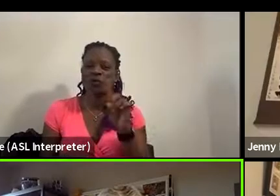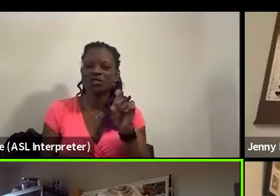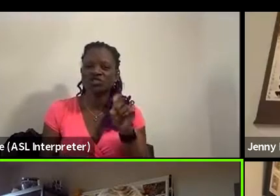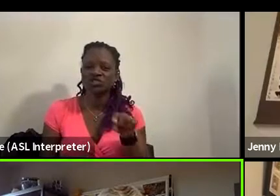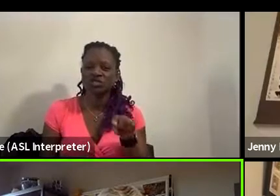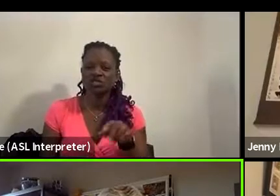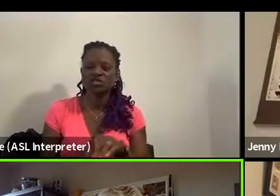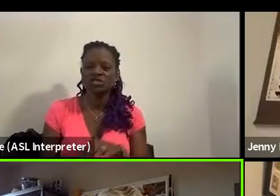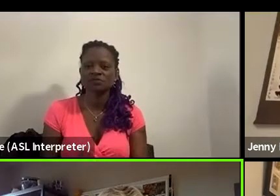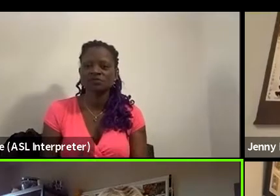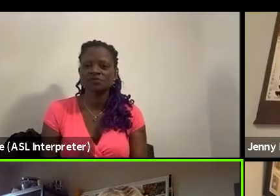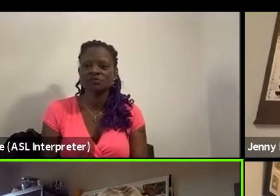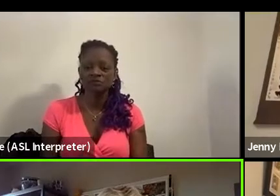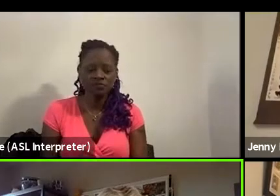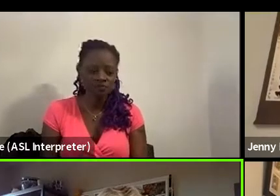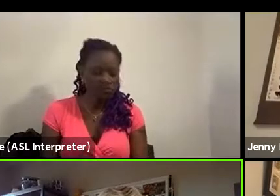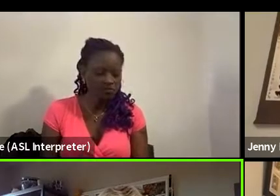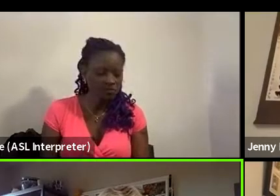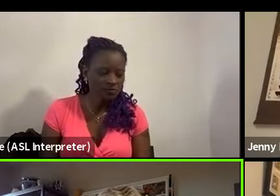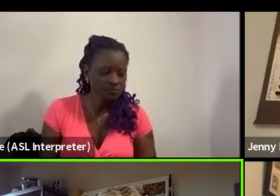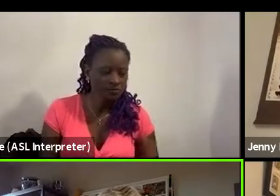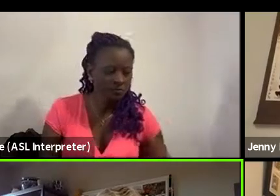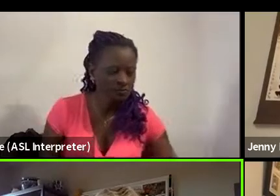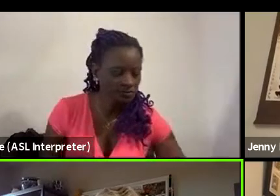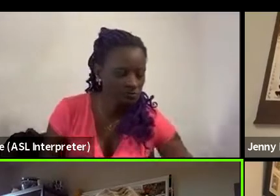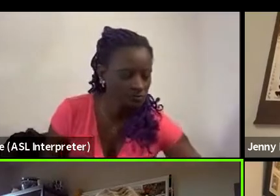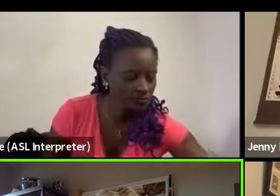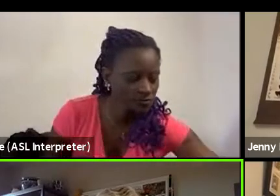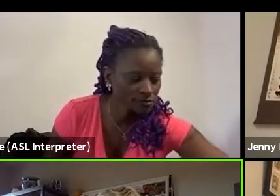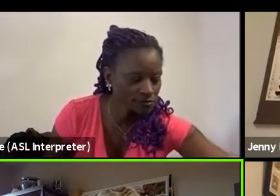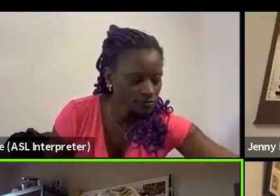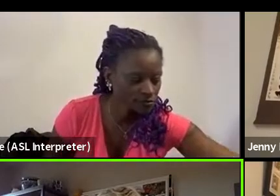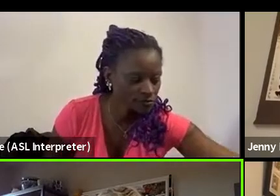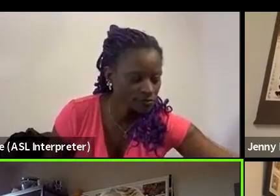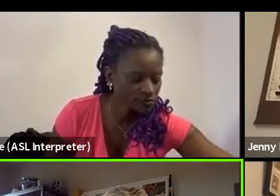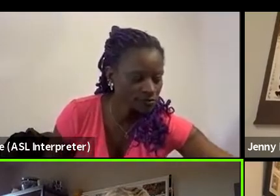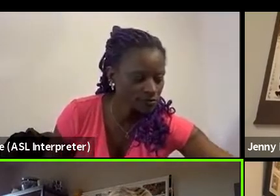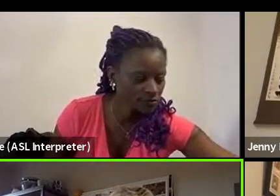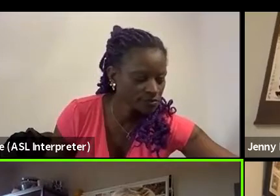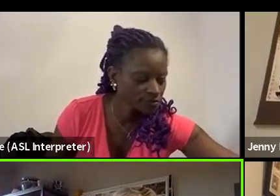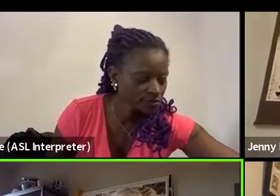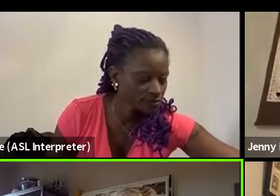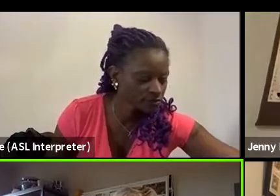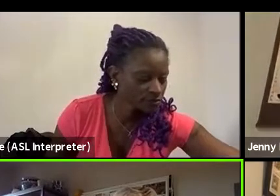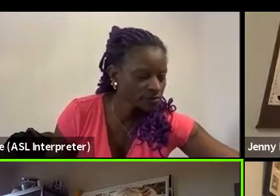And I'll let Jennifer take that role of calling on our on our good friends.